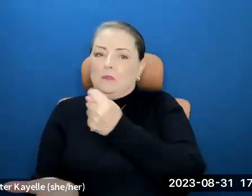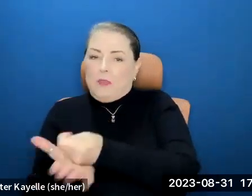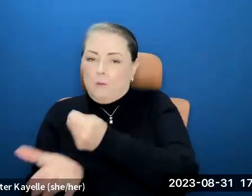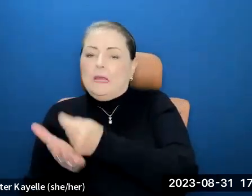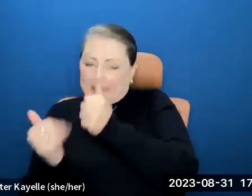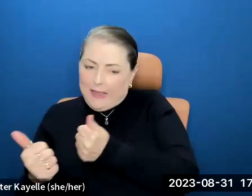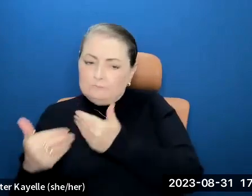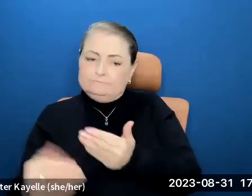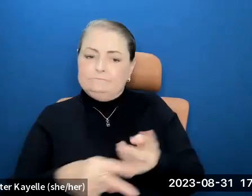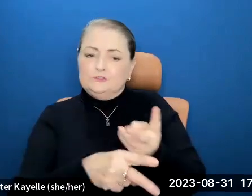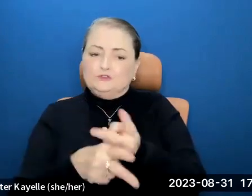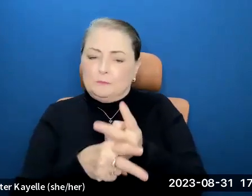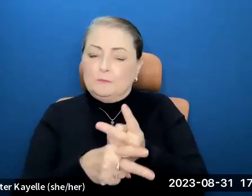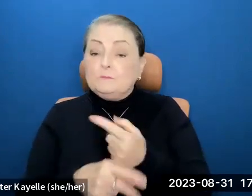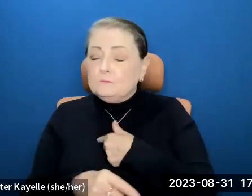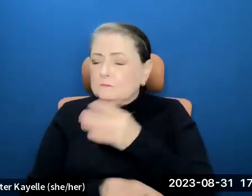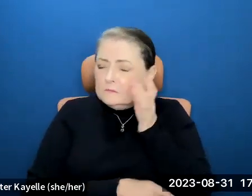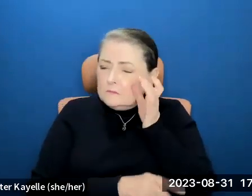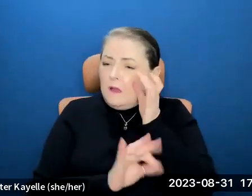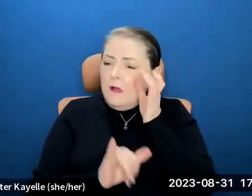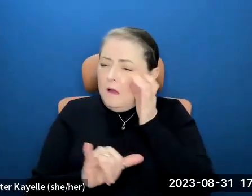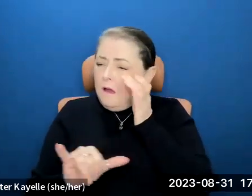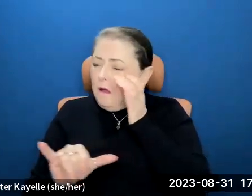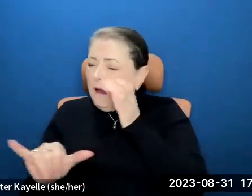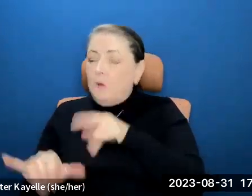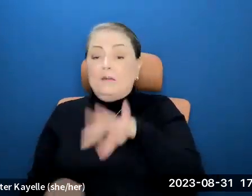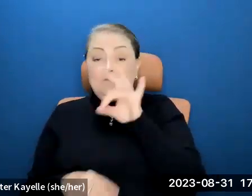we heard during the listening sessions that finding approved supervisors for marriage and